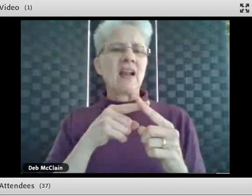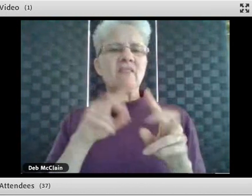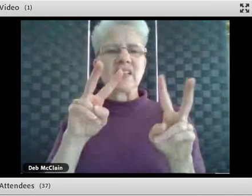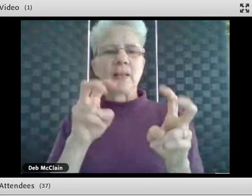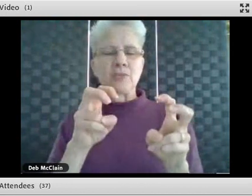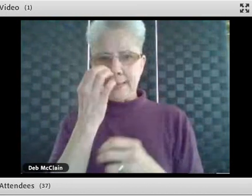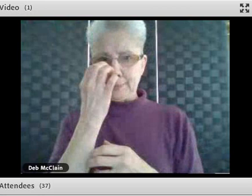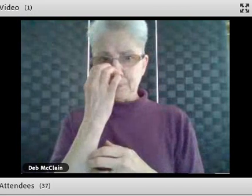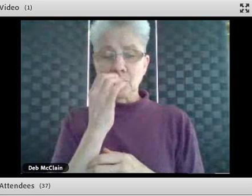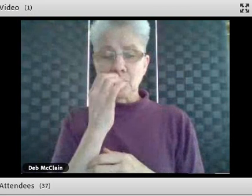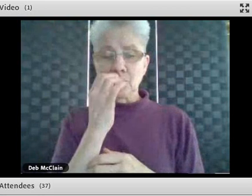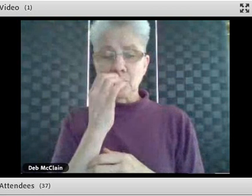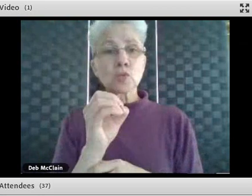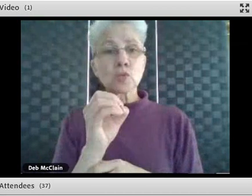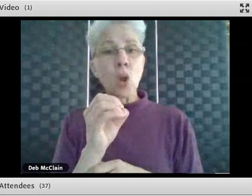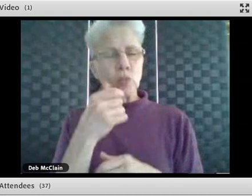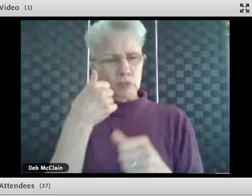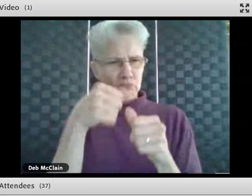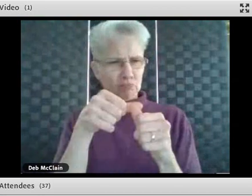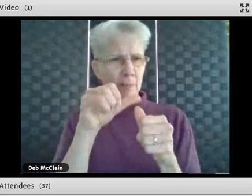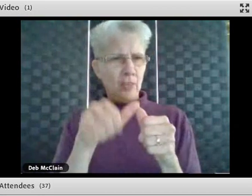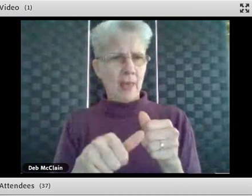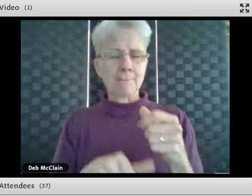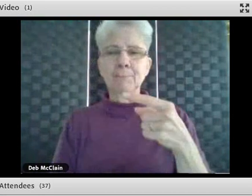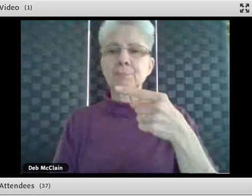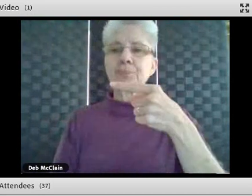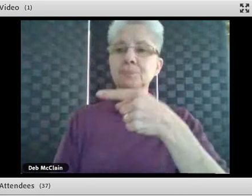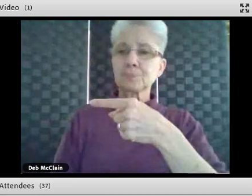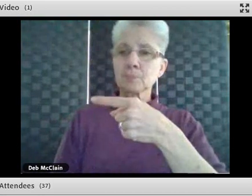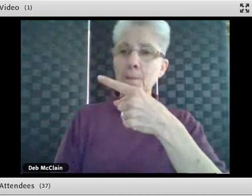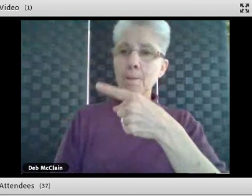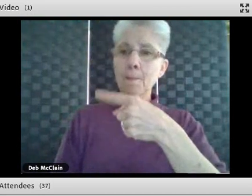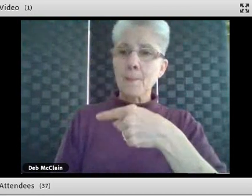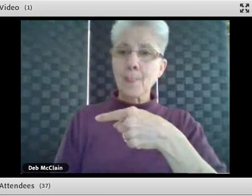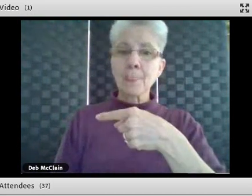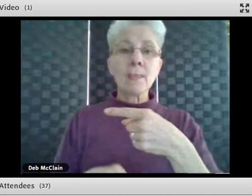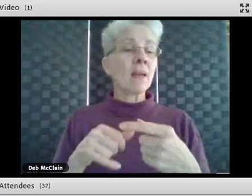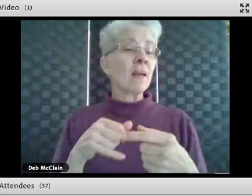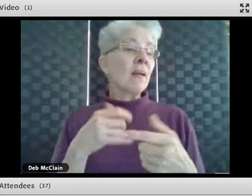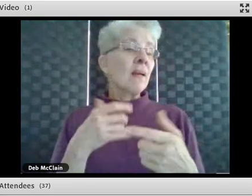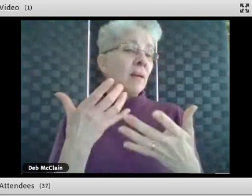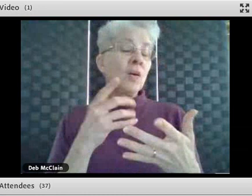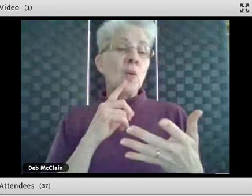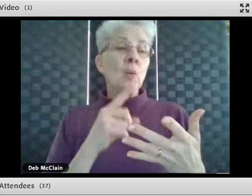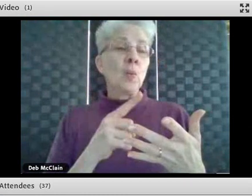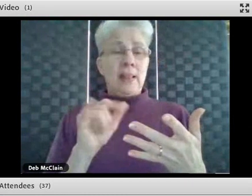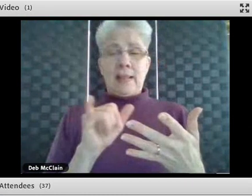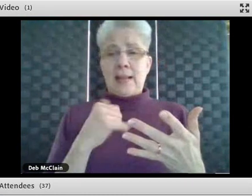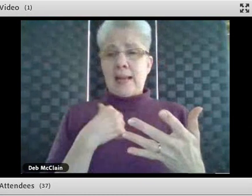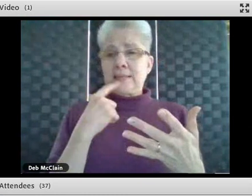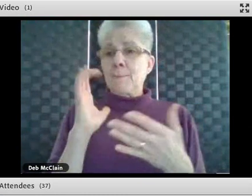So keep that in mind. Okay. But otherwise, like I said before,